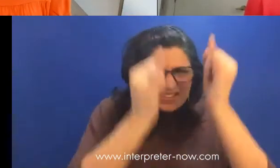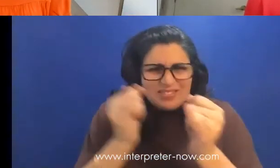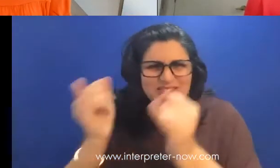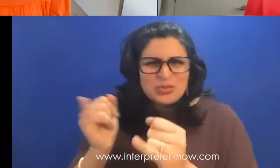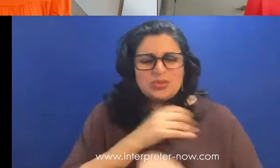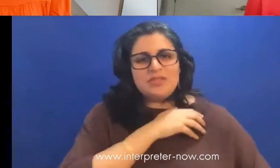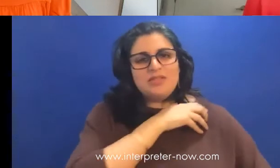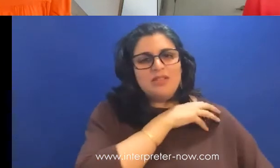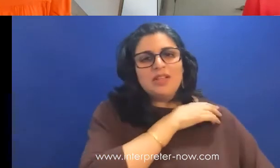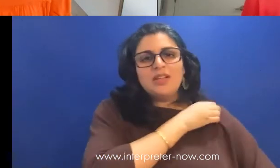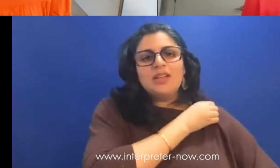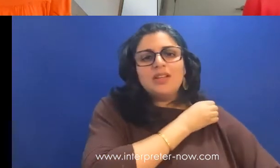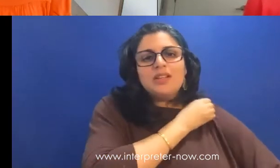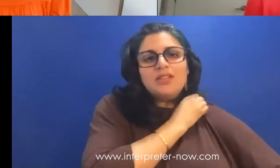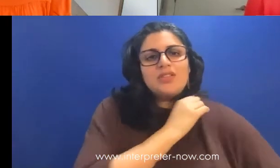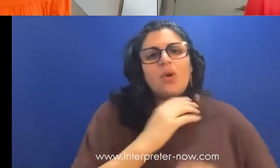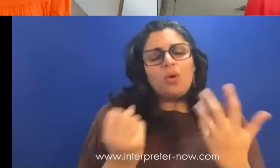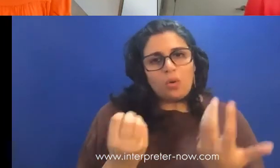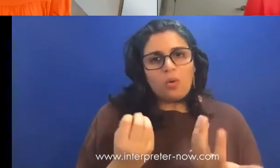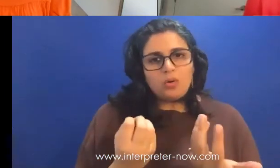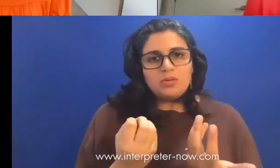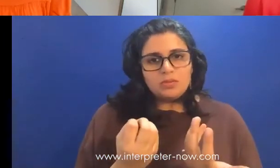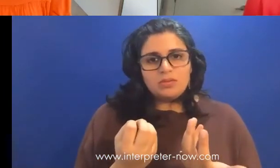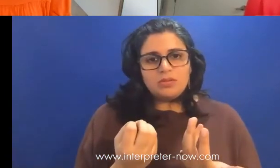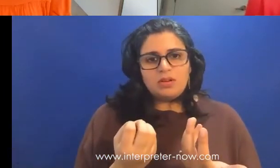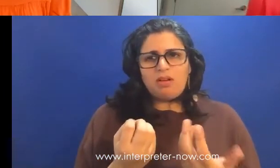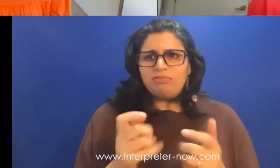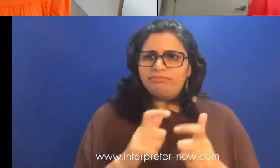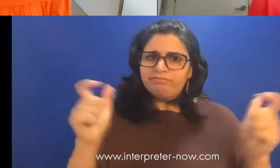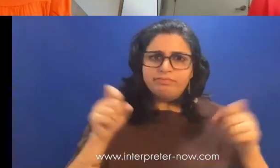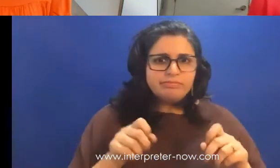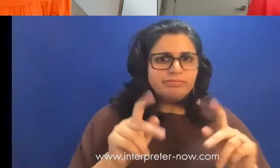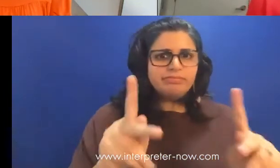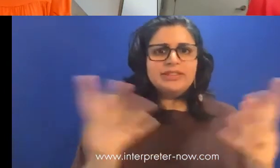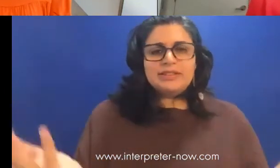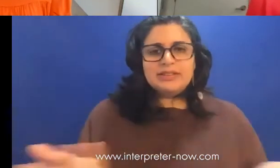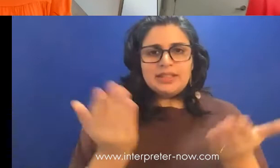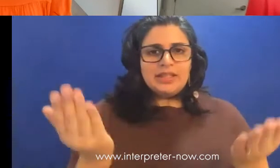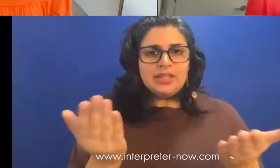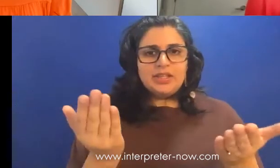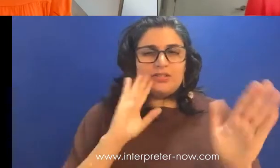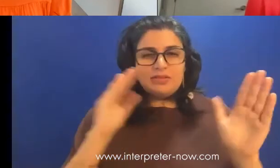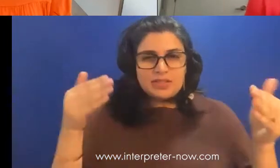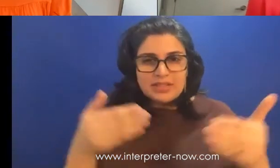And so, I think there's a huge opportunity here to center. There's a huge need.